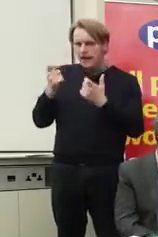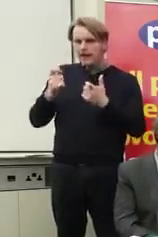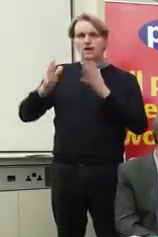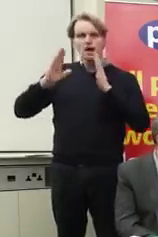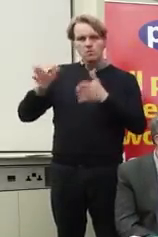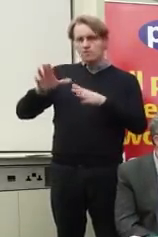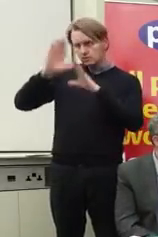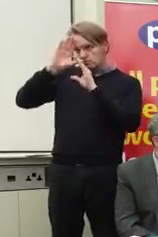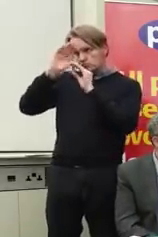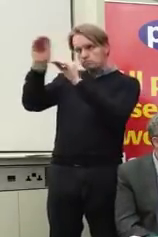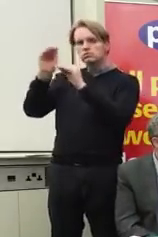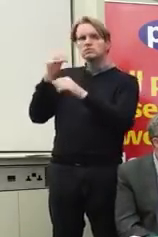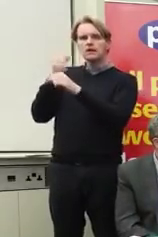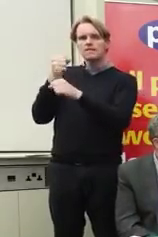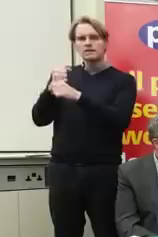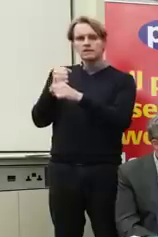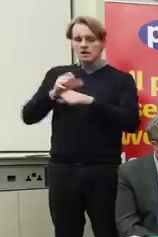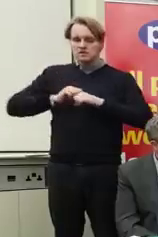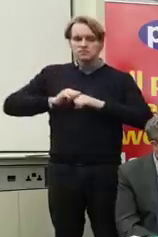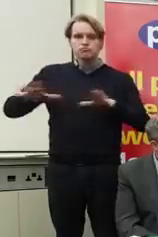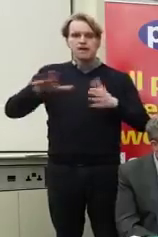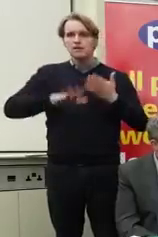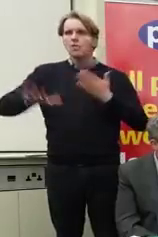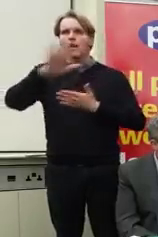that we spread in all of our offices. Thank you Mark and you'll certainly be